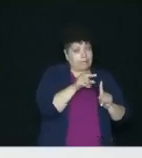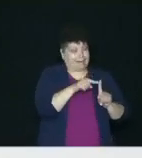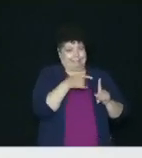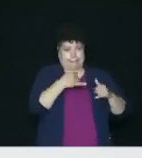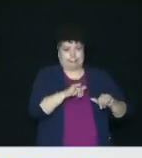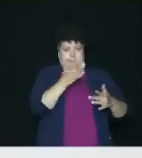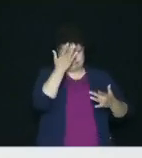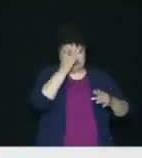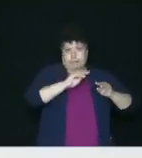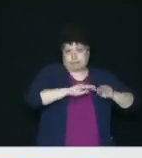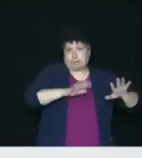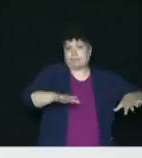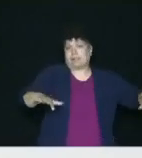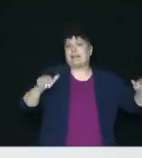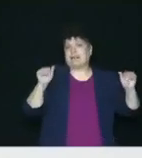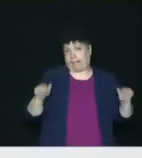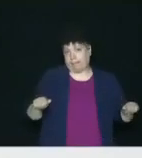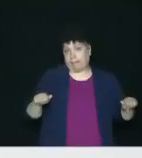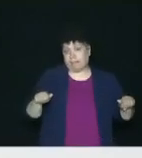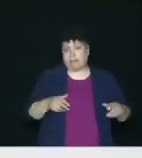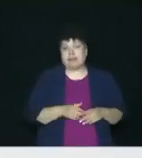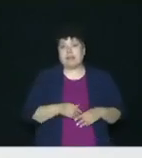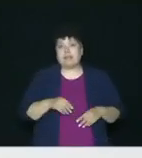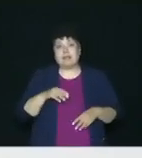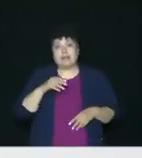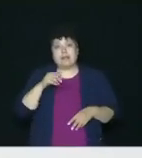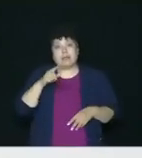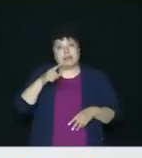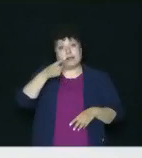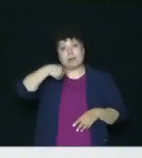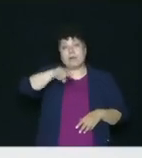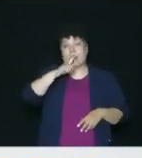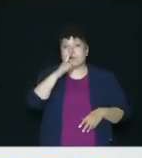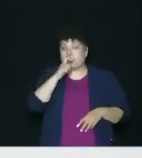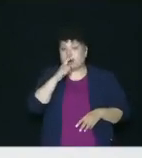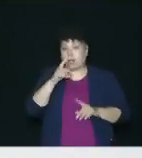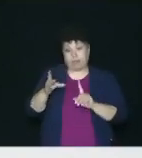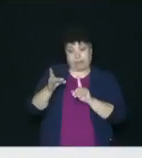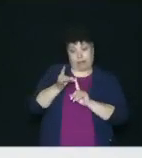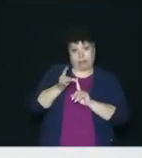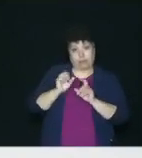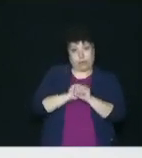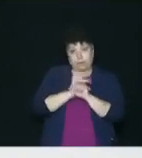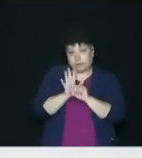THEY CAN STILL PROPAGATE THE